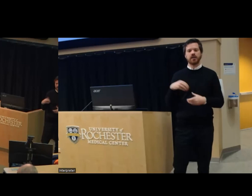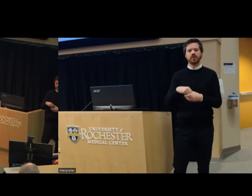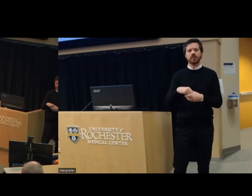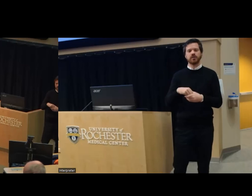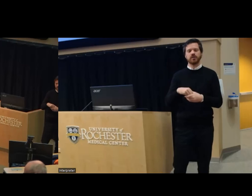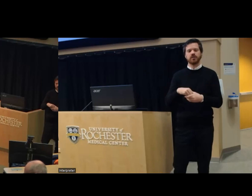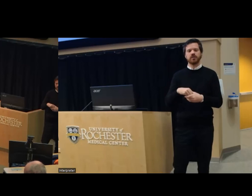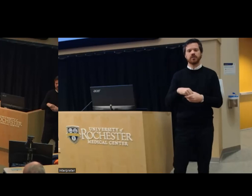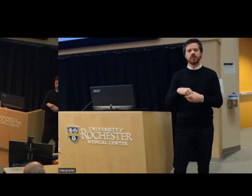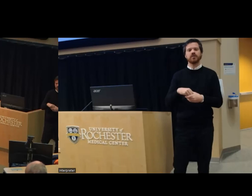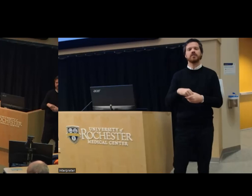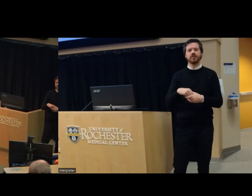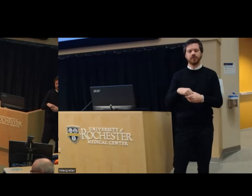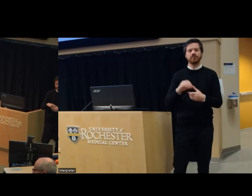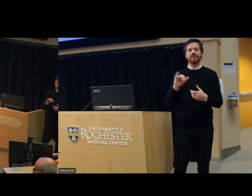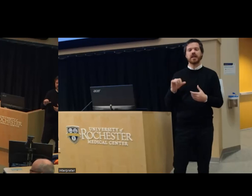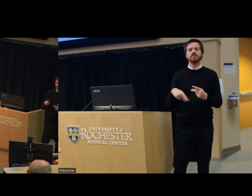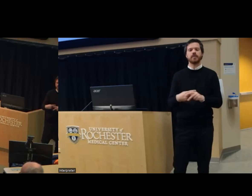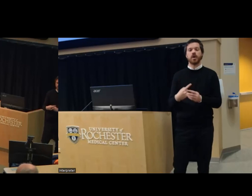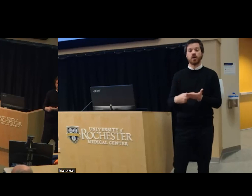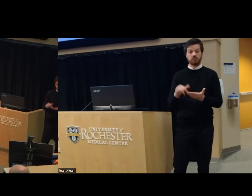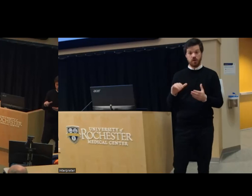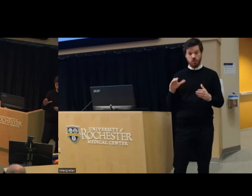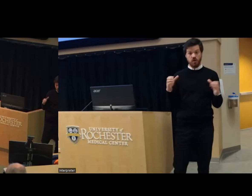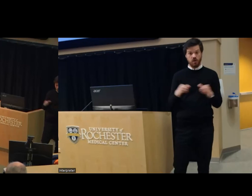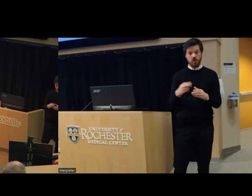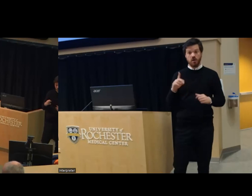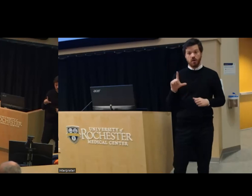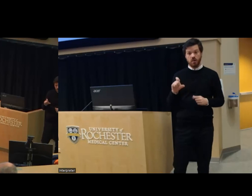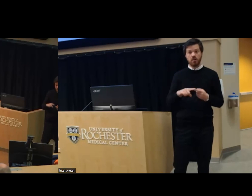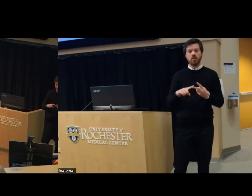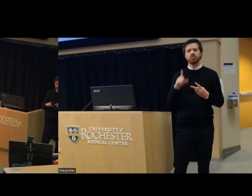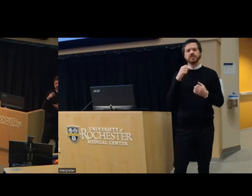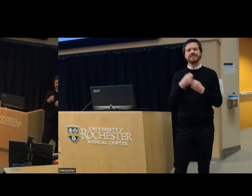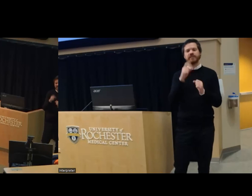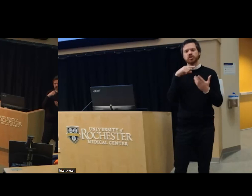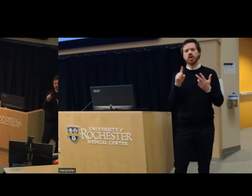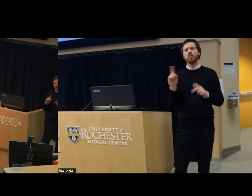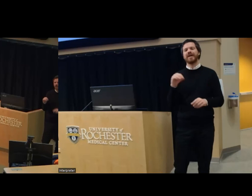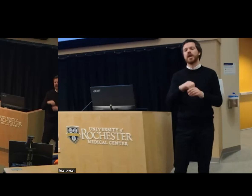so those are the conversations is it your huddle is it your safety check where is it in your daily